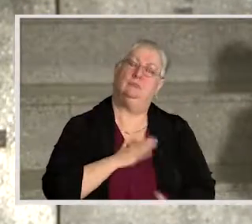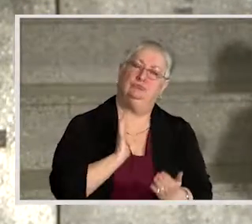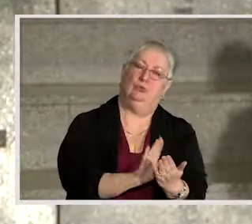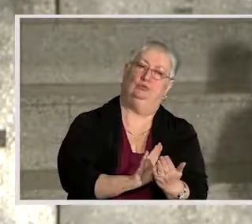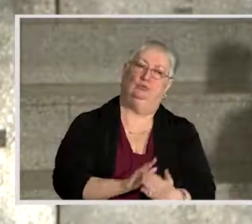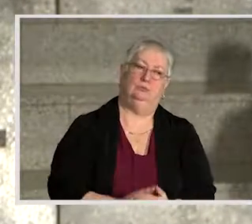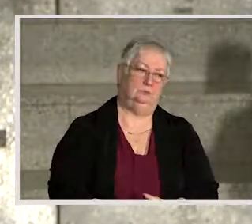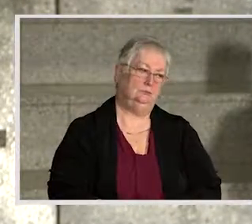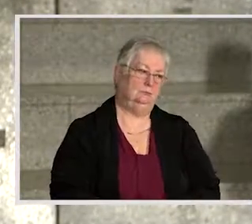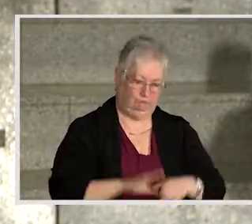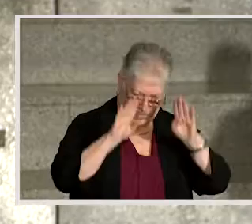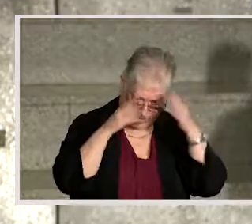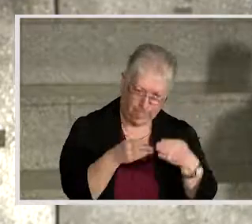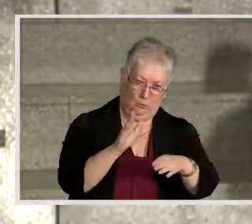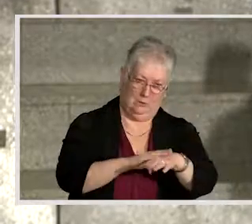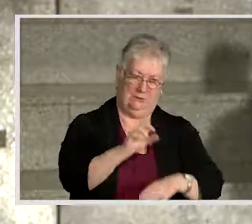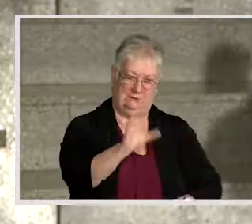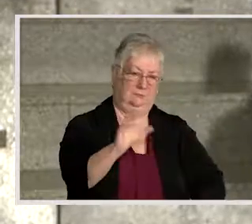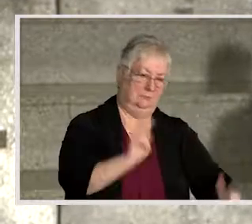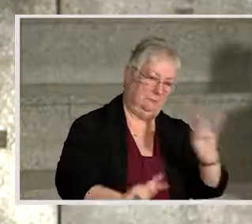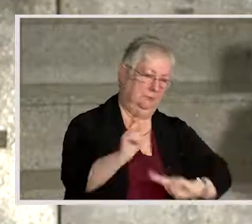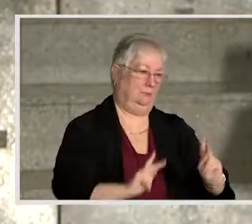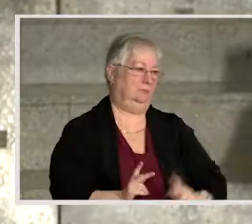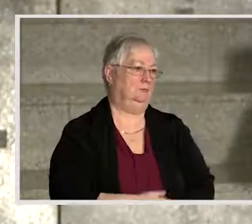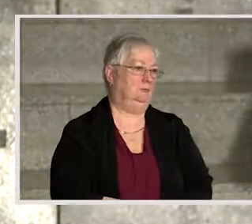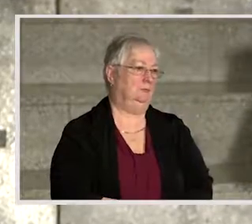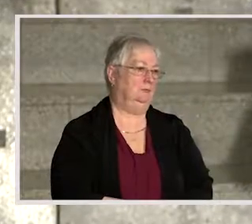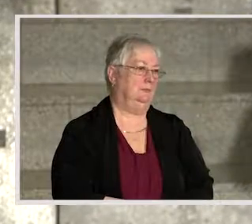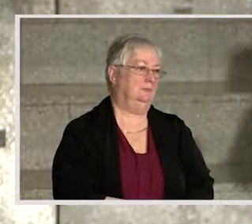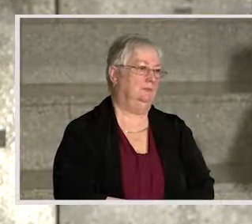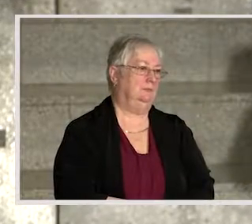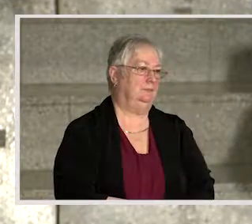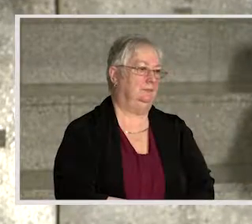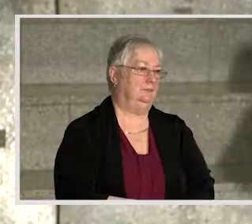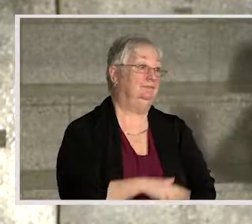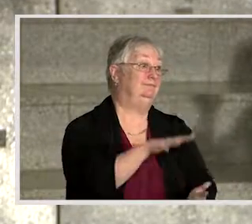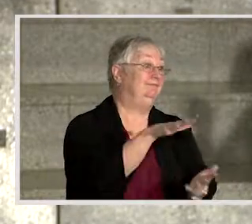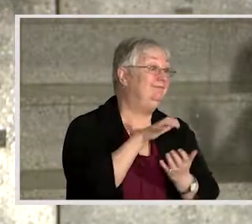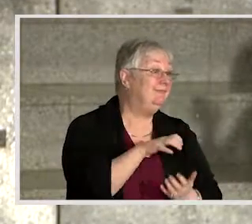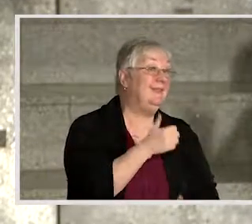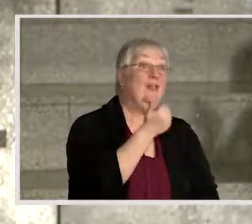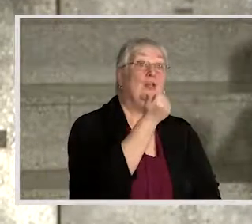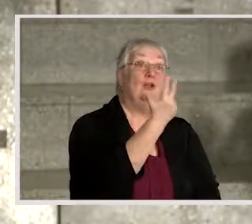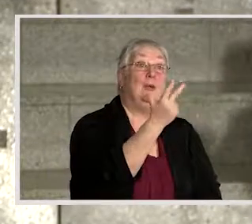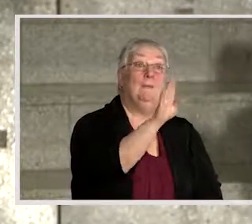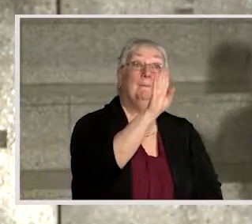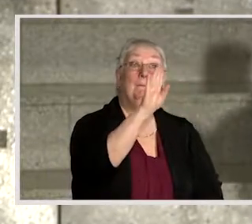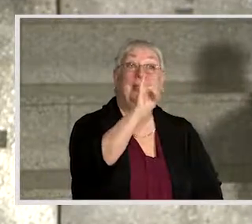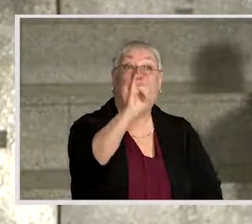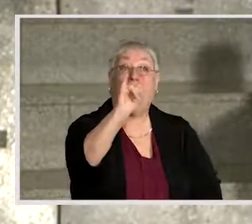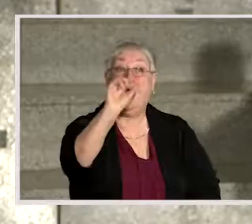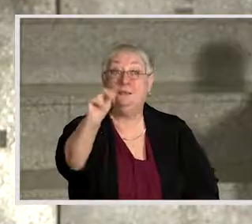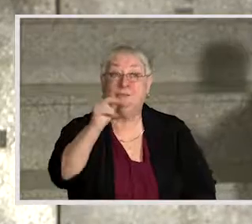AND I SAY THAT'S A LOT OF MONEY FOR 680,000 PEOPLE SO HOW CAN WE BEST USE THOSE DOLLARS?